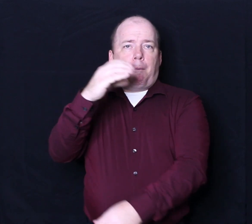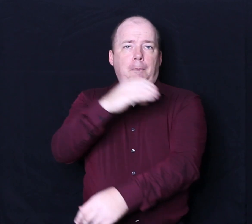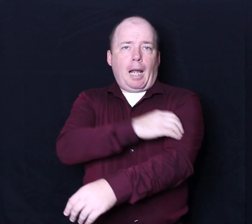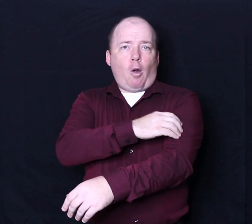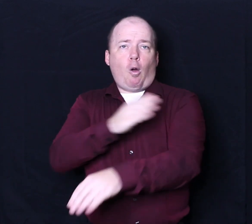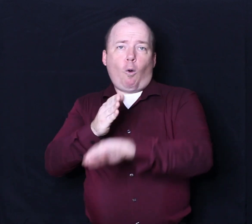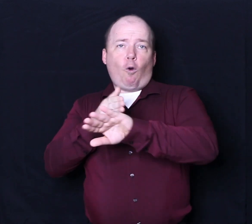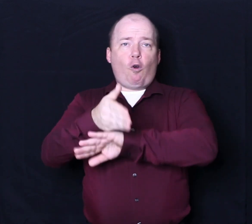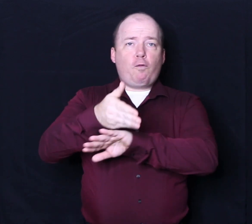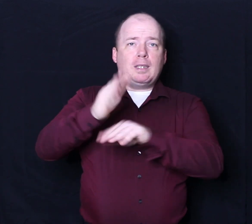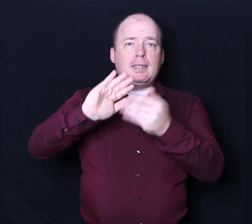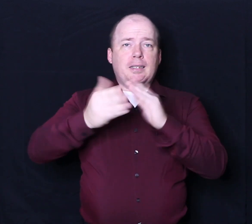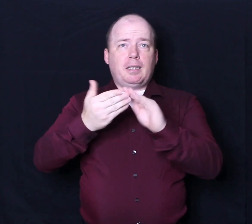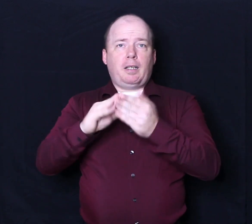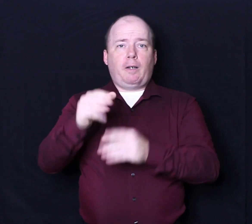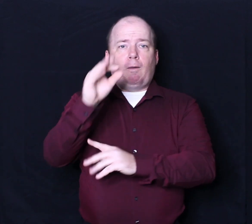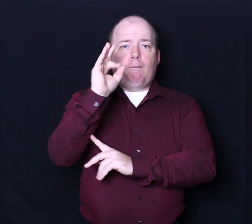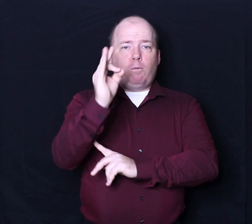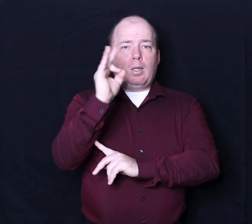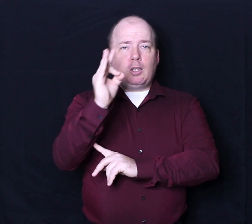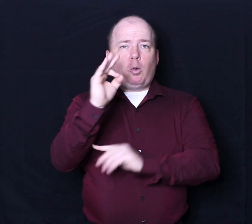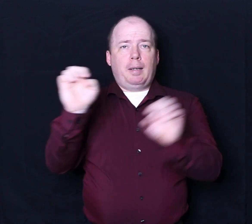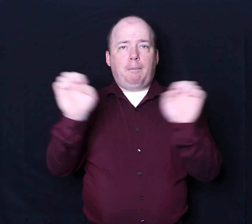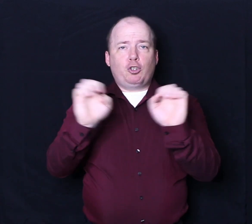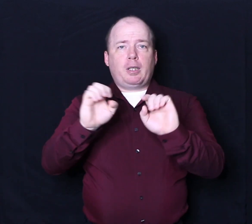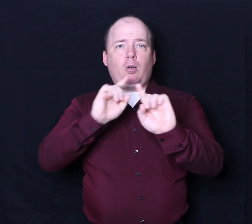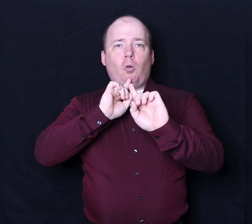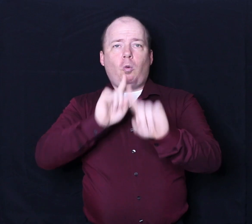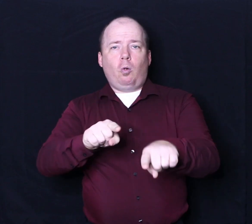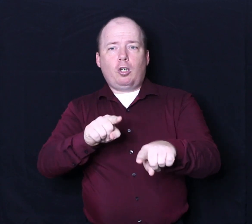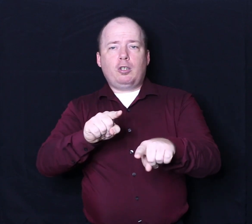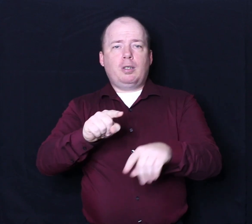and he has the power over City of Fresno's emergency order,